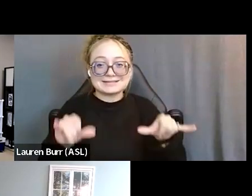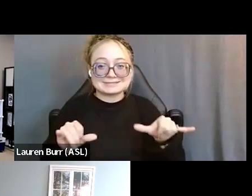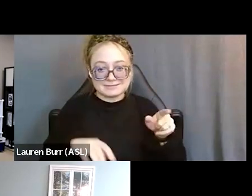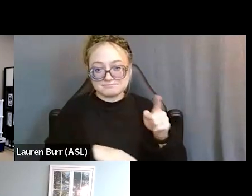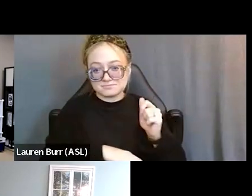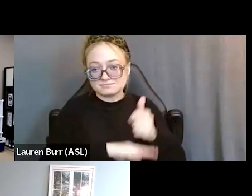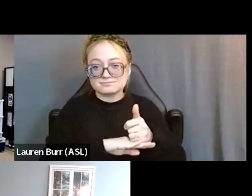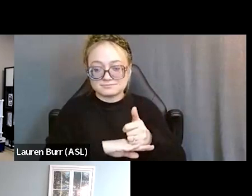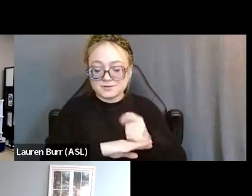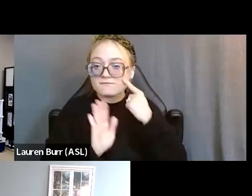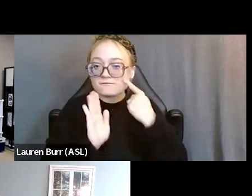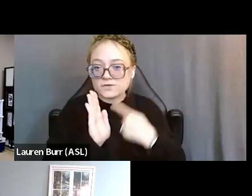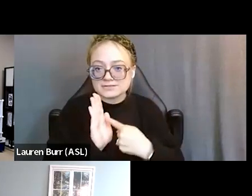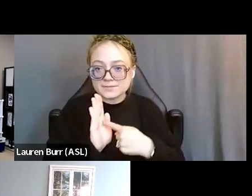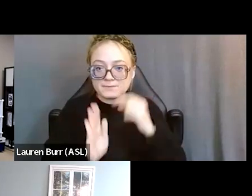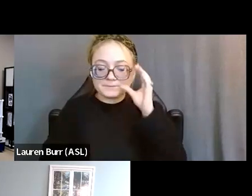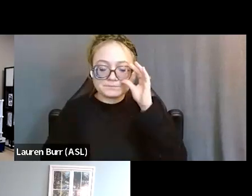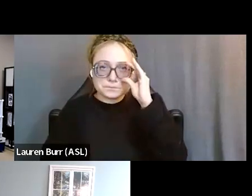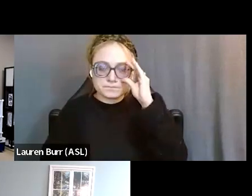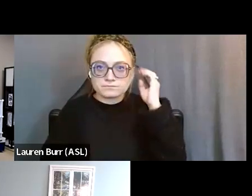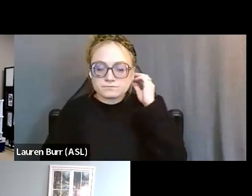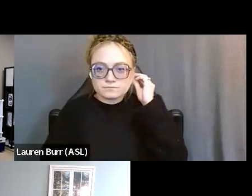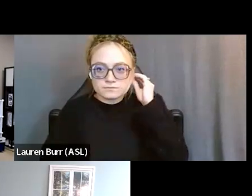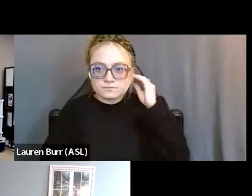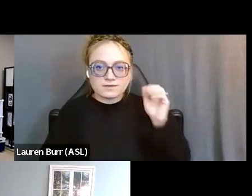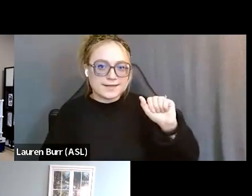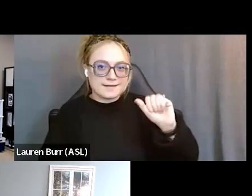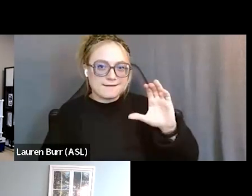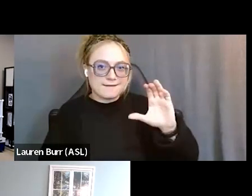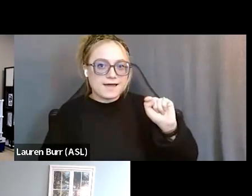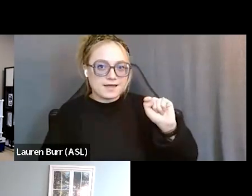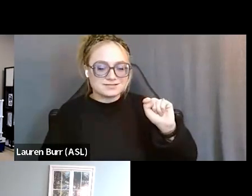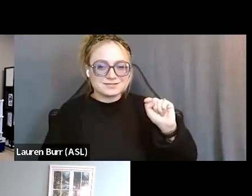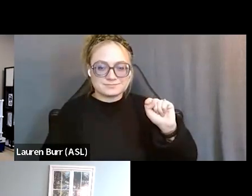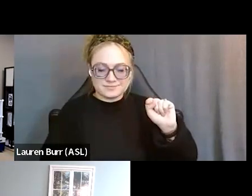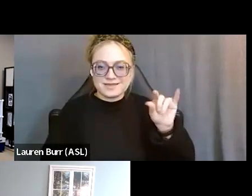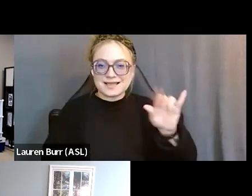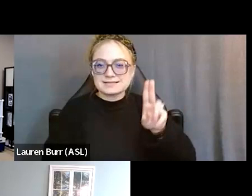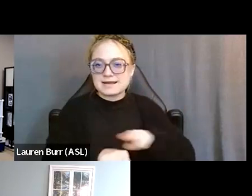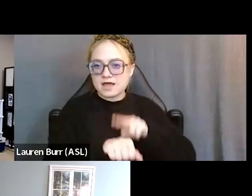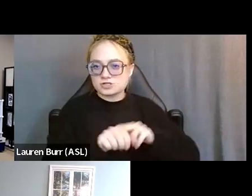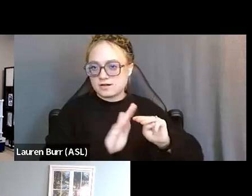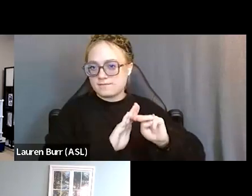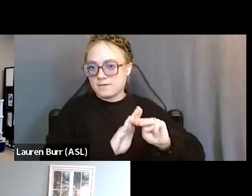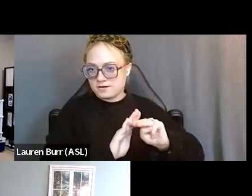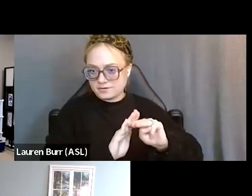So for instance, ACT is a like national model and one of the things that ACT does,